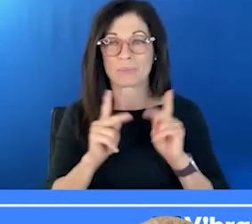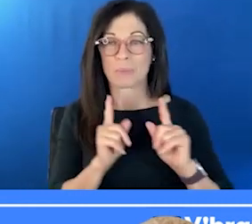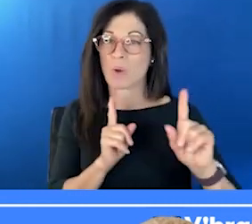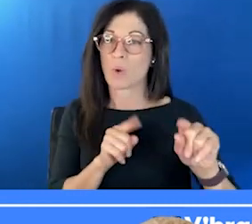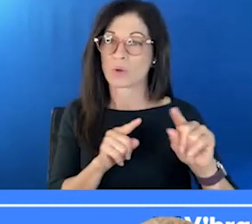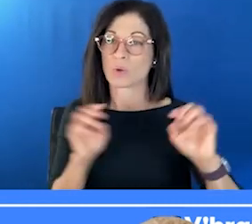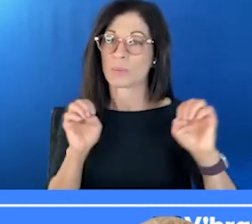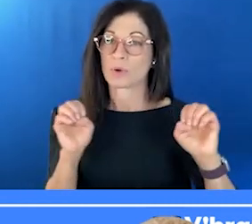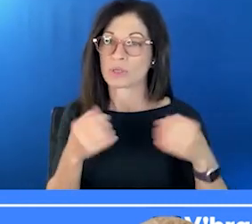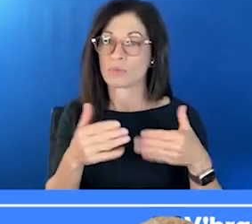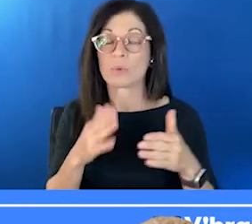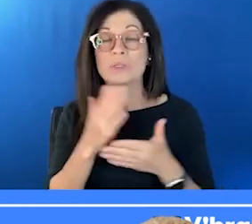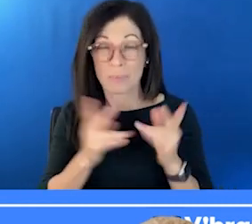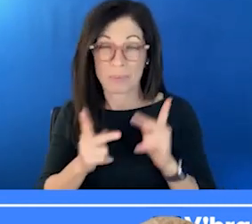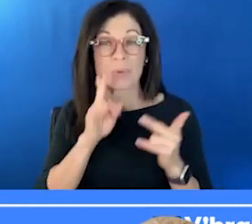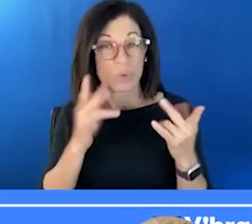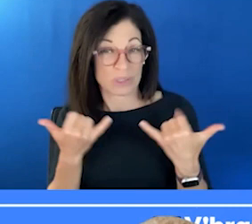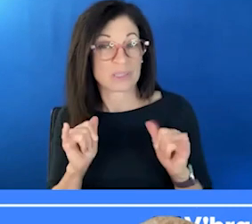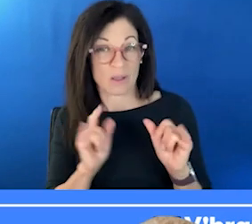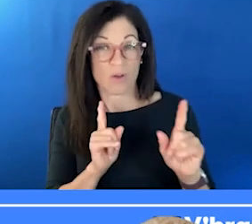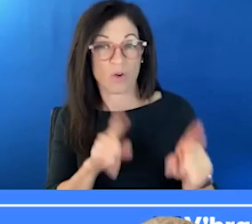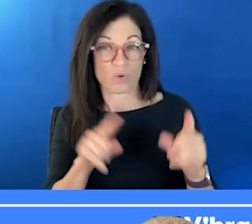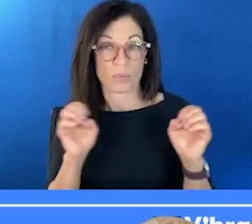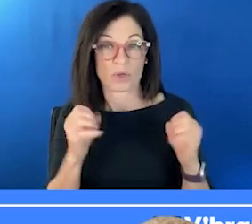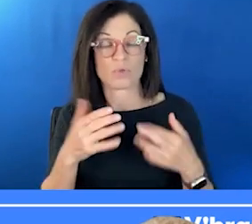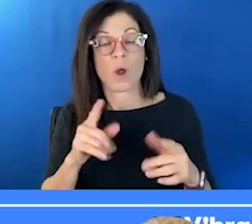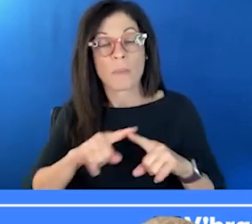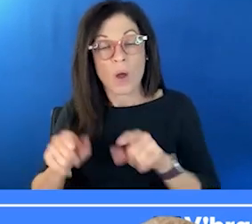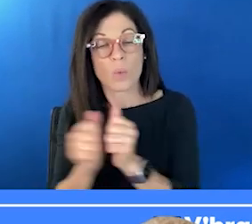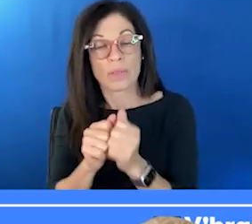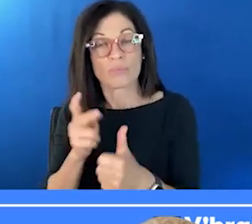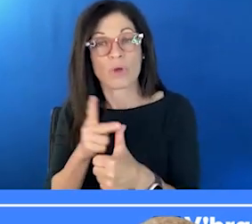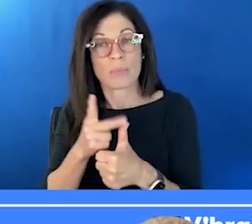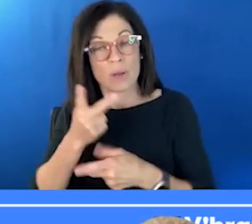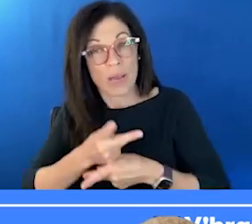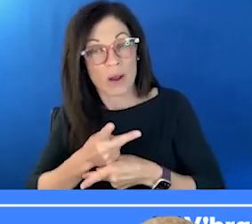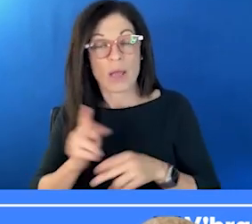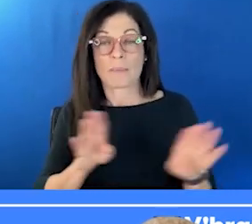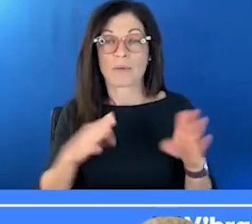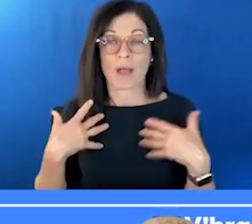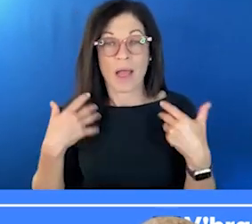SOME PEOPLE WILL, SO ALONG WITH THE PRIMARY CARE, THE EMERGENCY